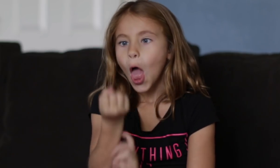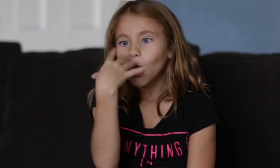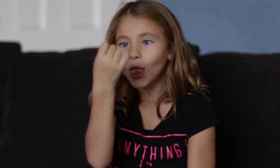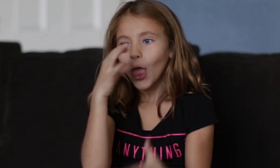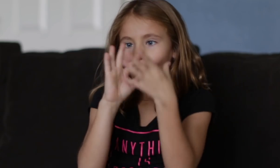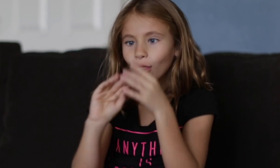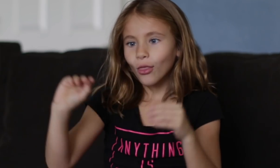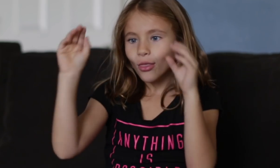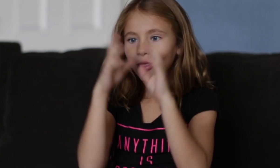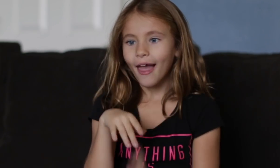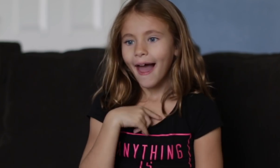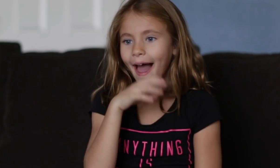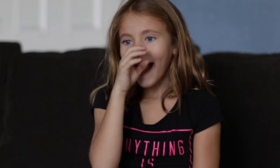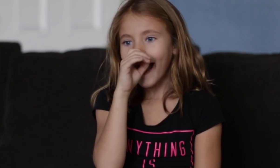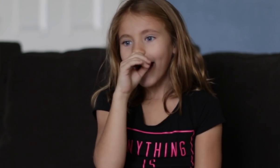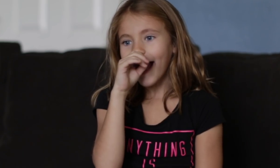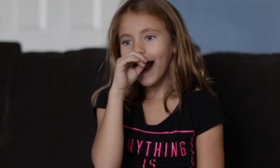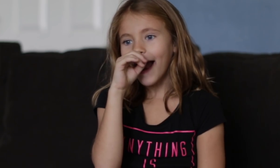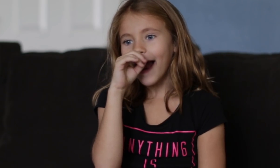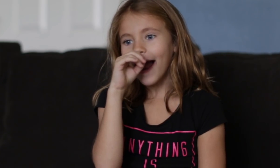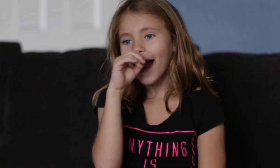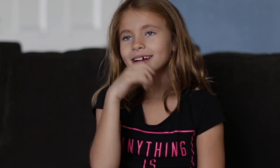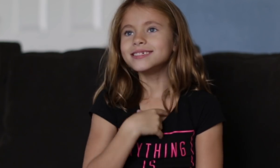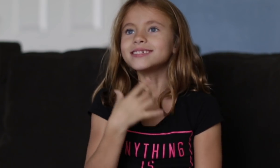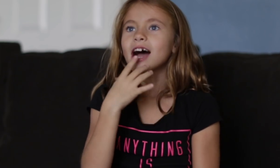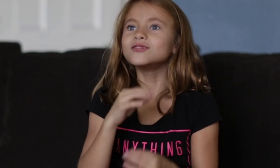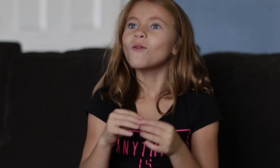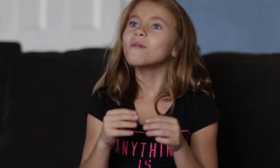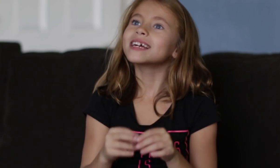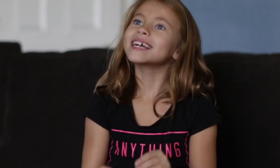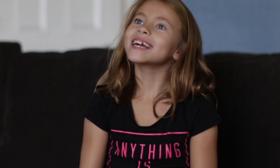They realized that they've gone too deep in the fantasy world from your story!